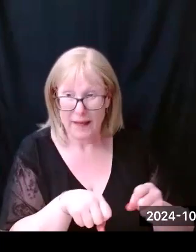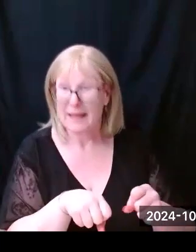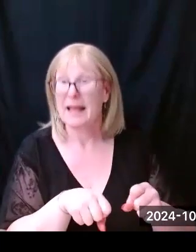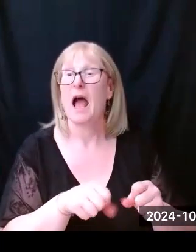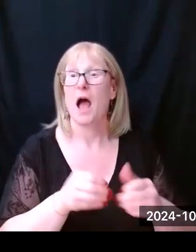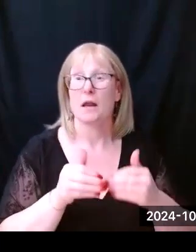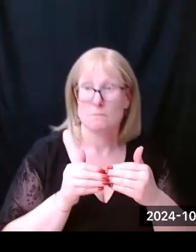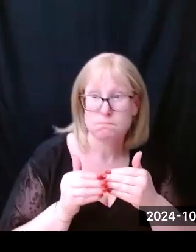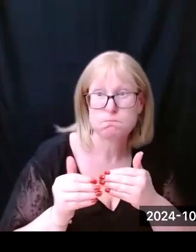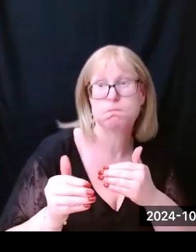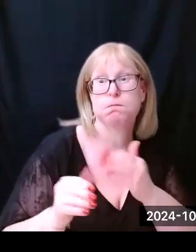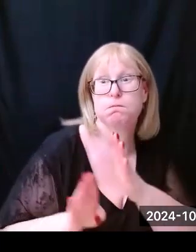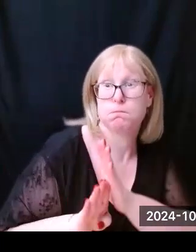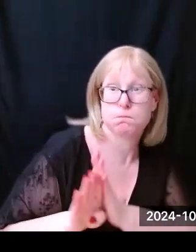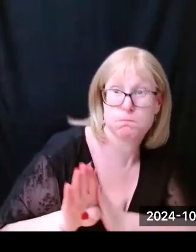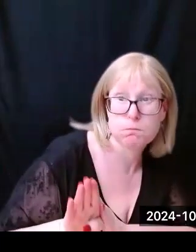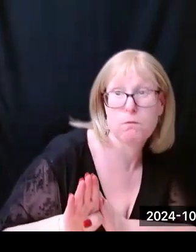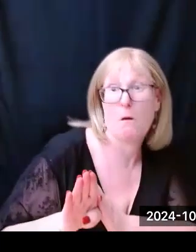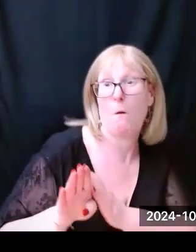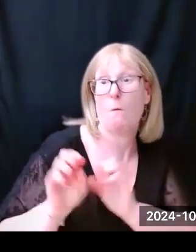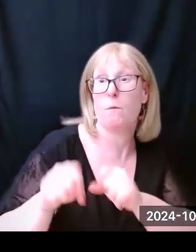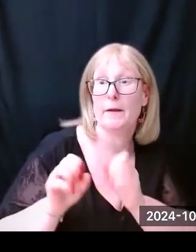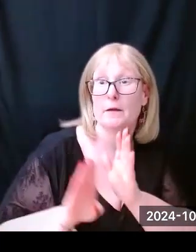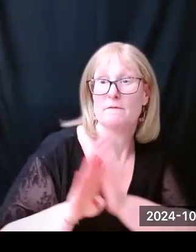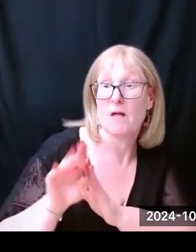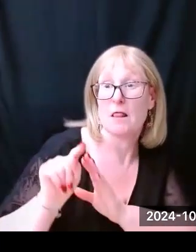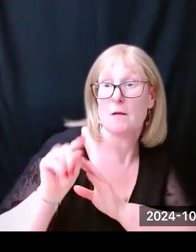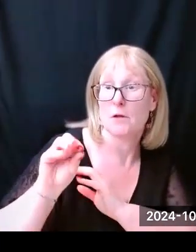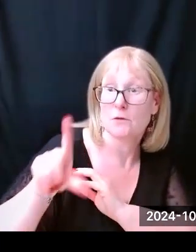develop tools and skills to come back together and be